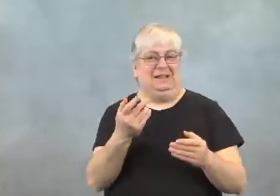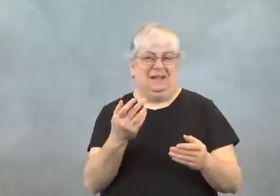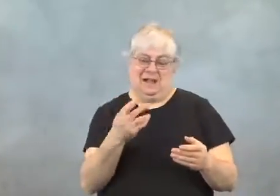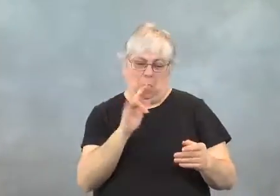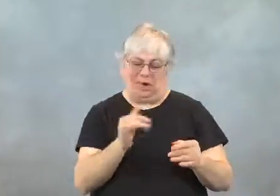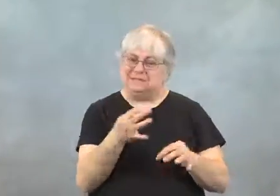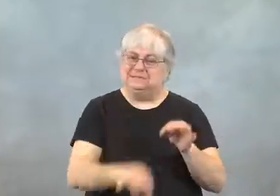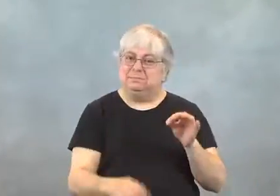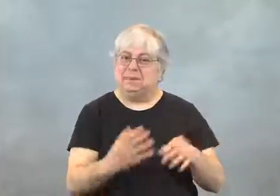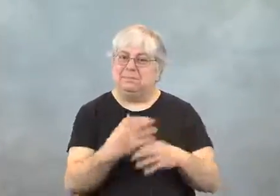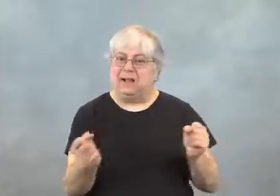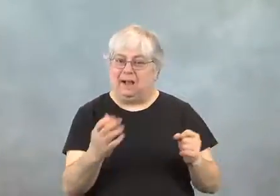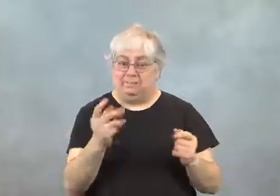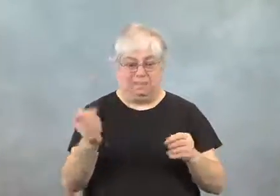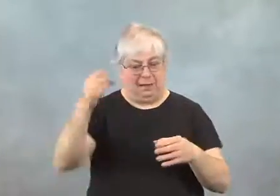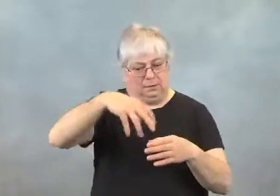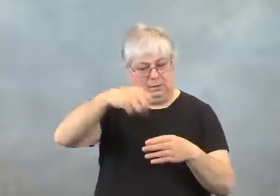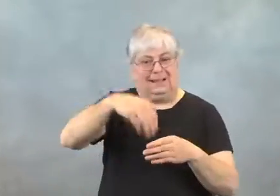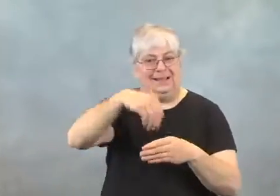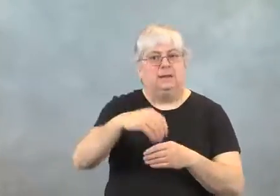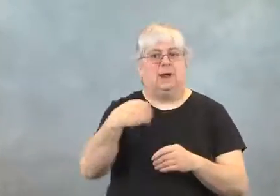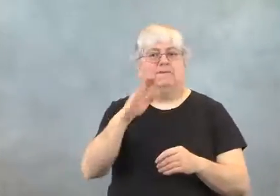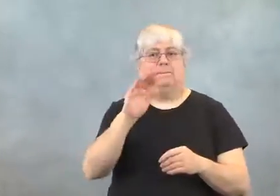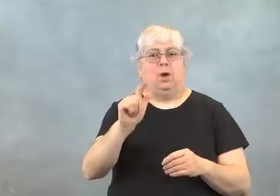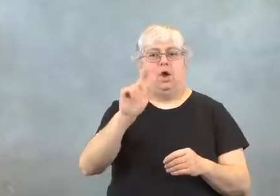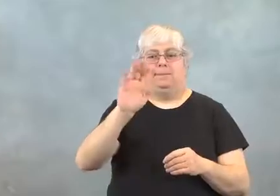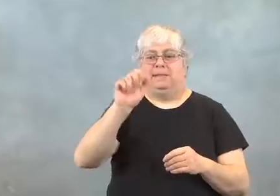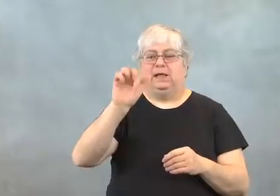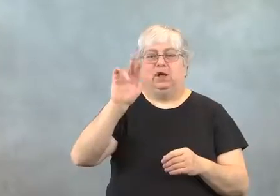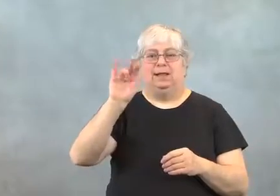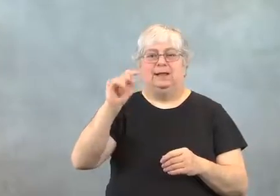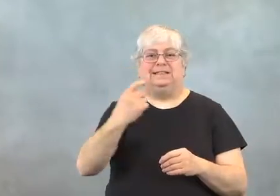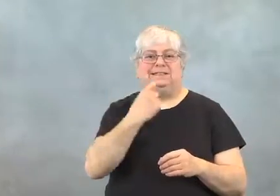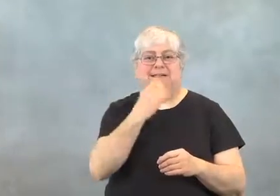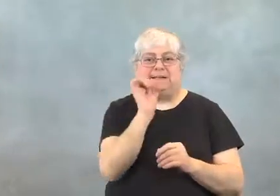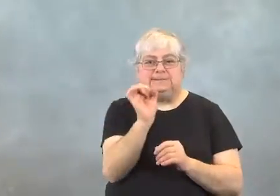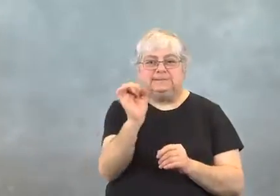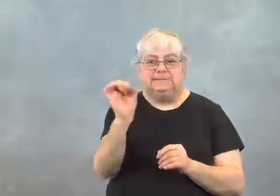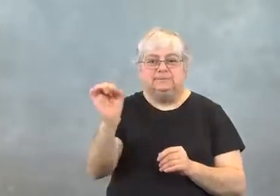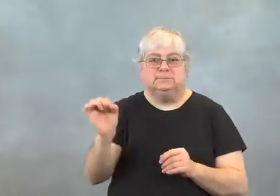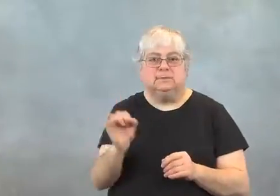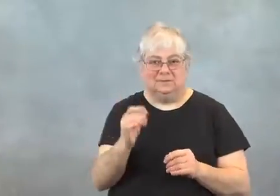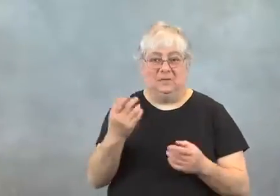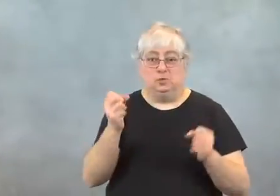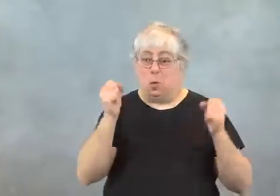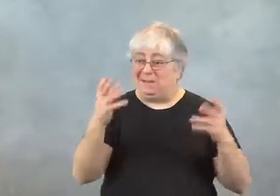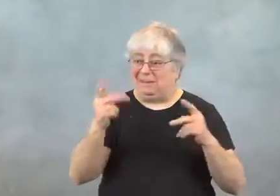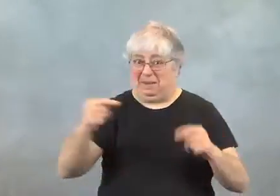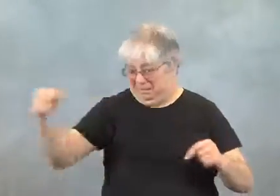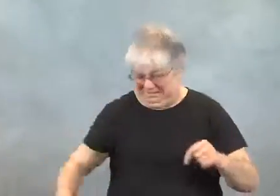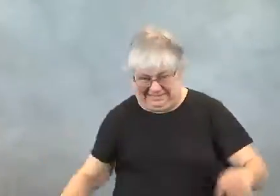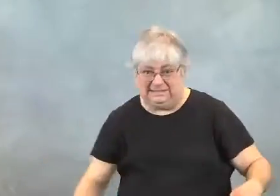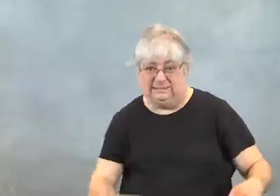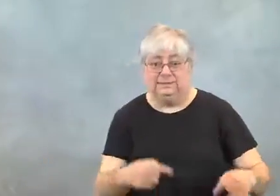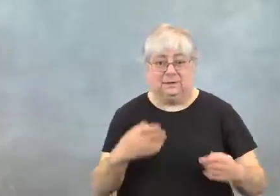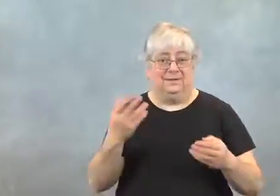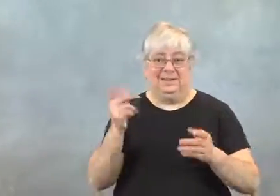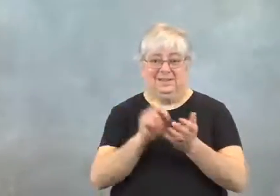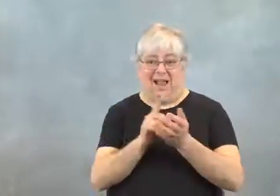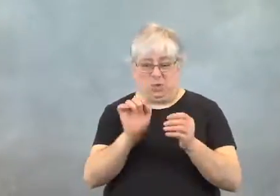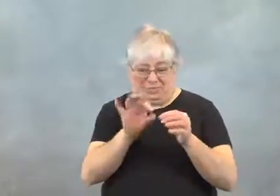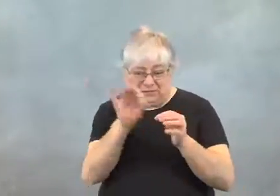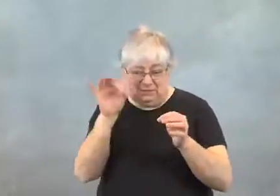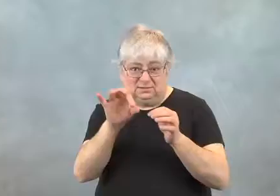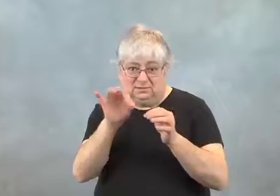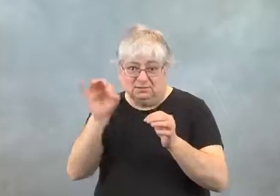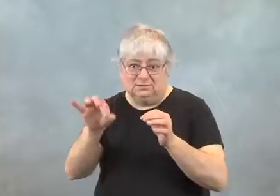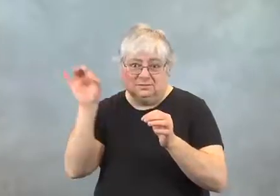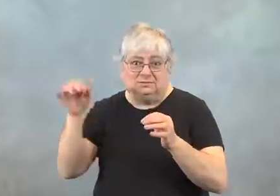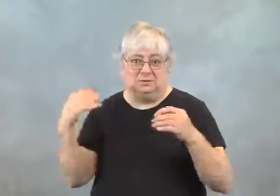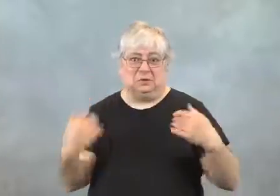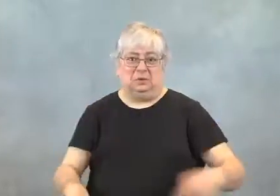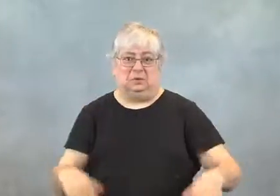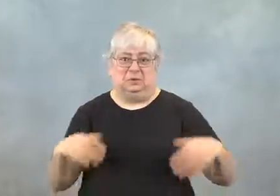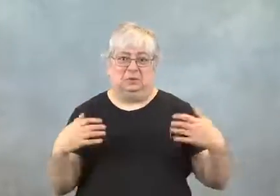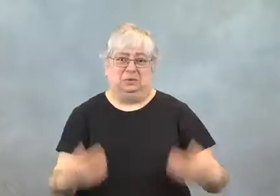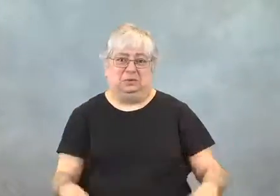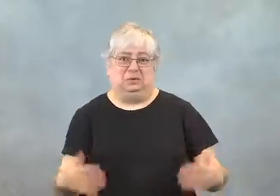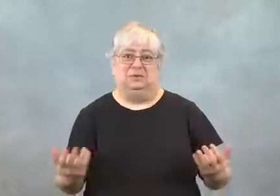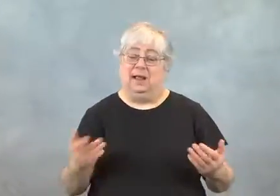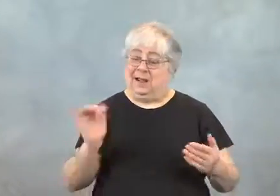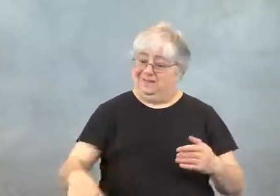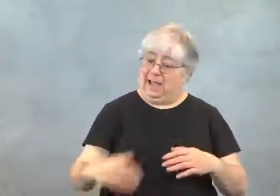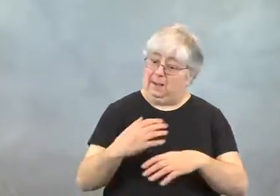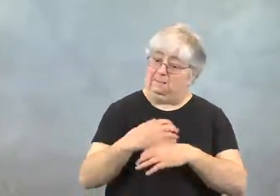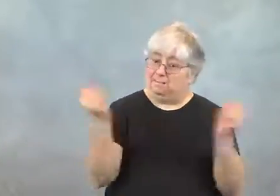They appeared to be crude, and had ball bearings in them.